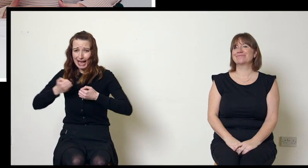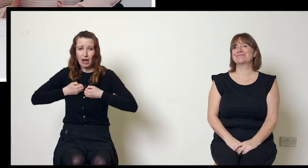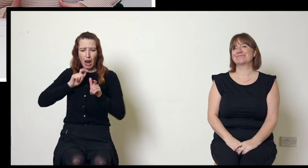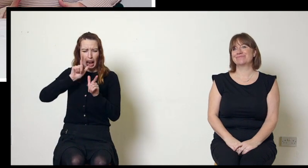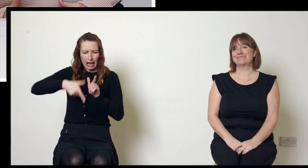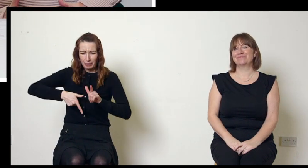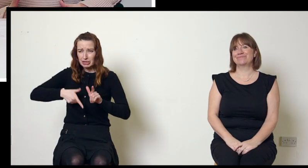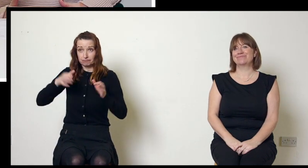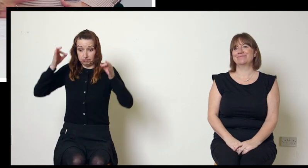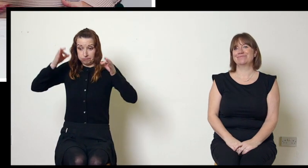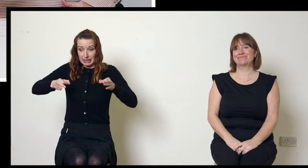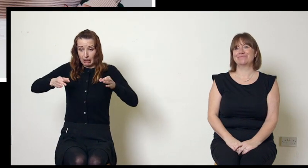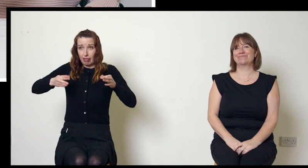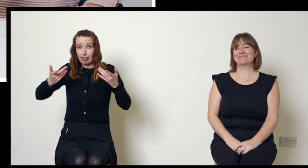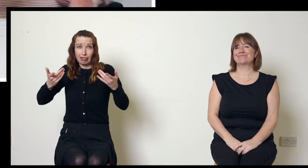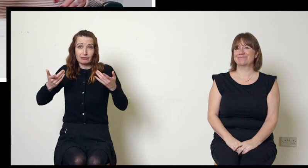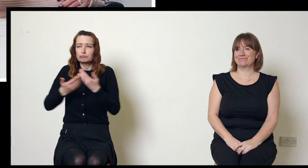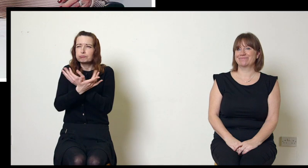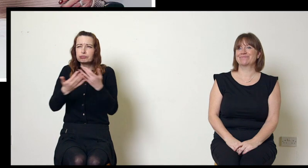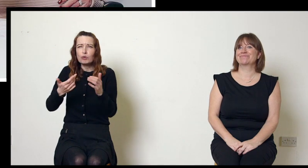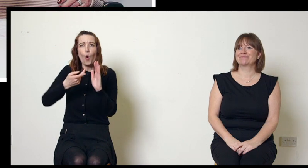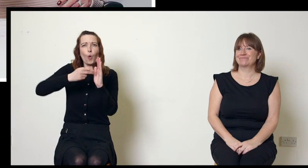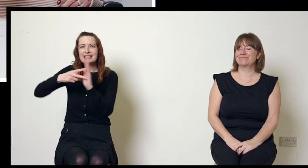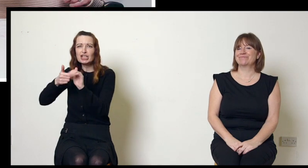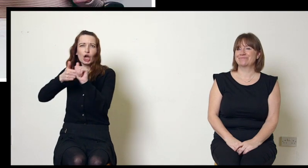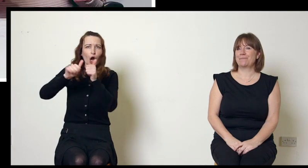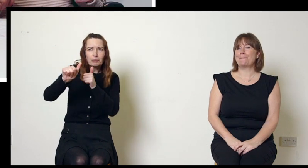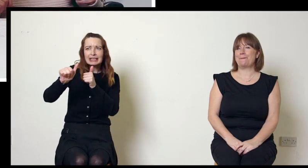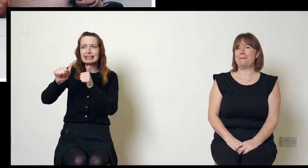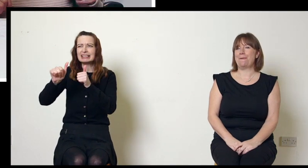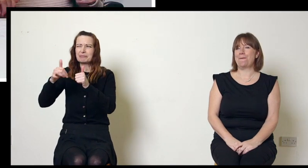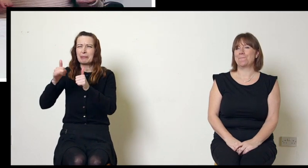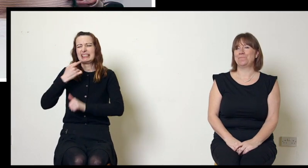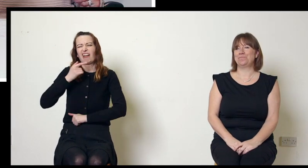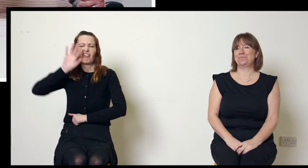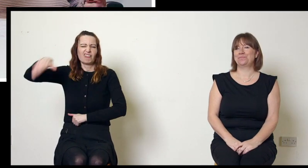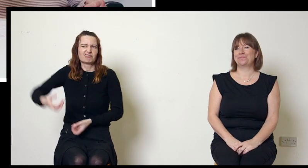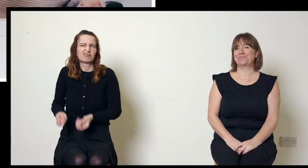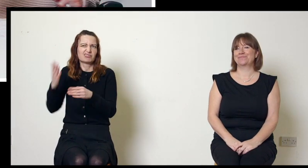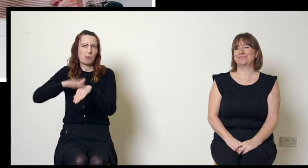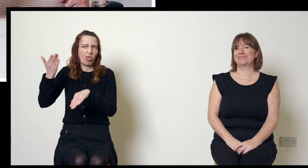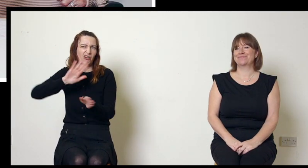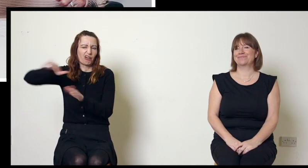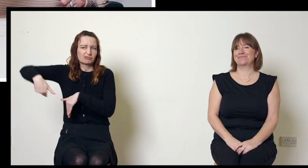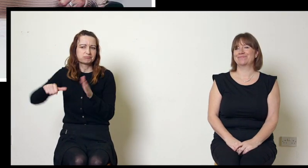so what a lot of organisations tend to do is go, “oh yeah, let's not bother then. It can be a little bit too complicated.” Yeah.